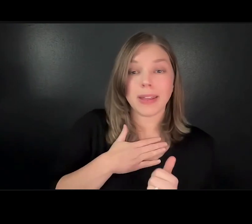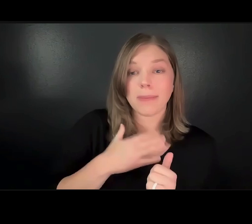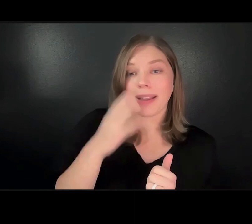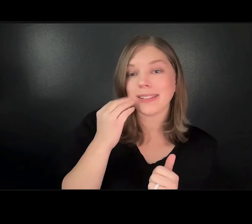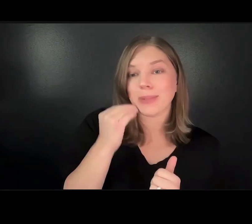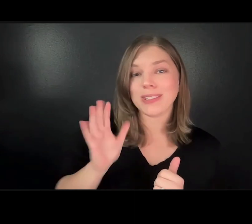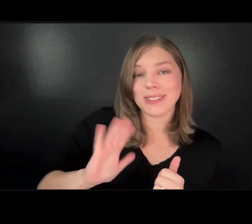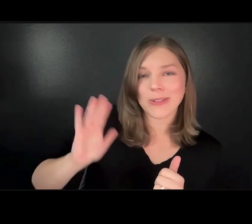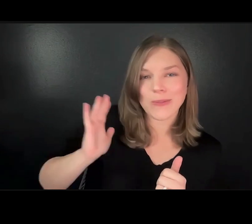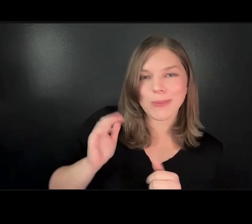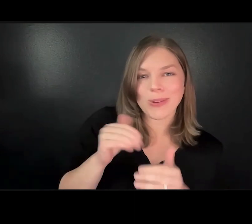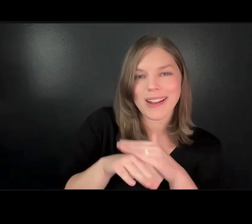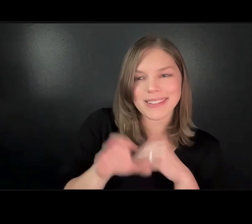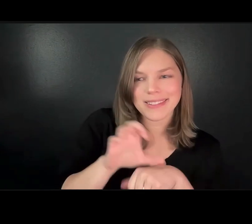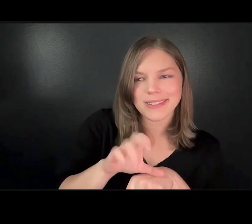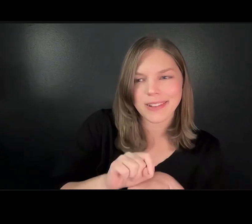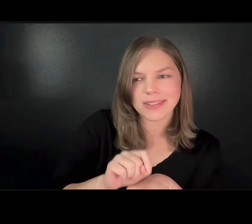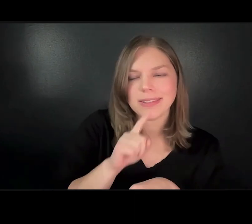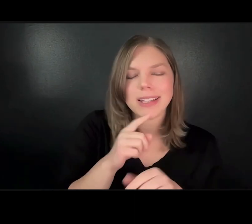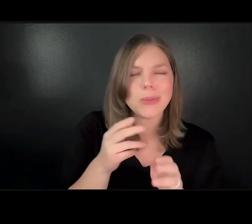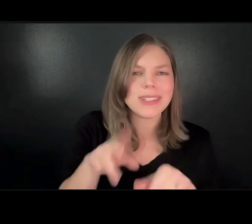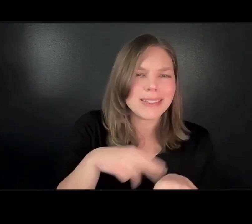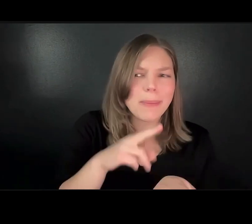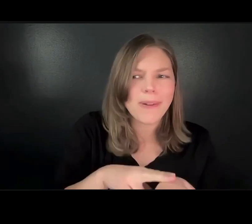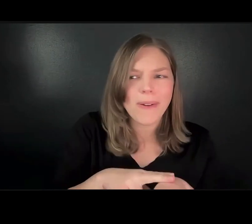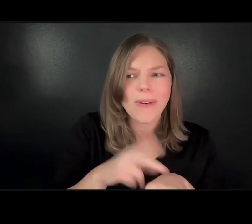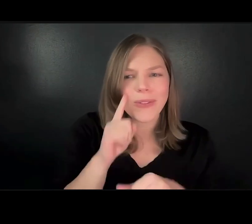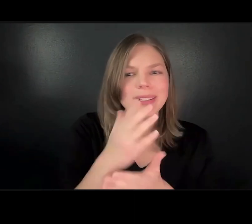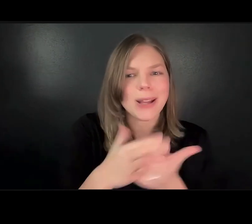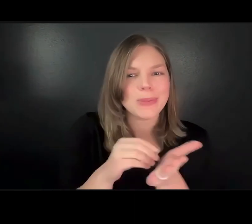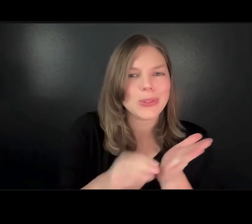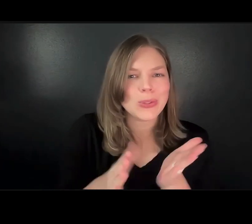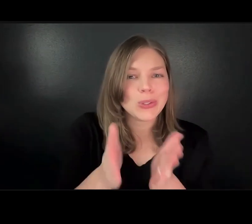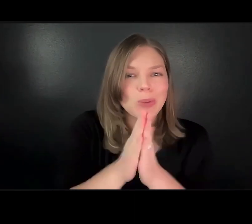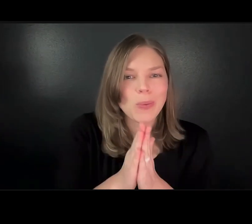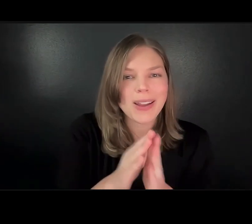In my experience, as a former access consultant, it was typical for some students to request